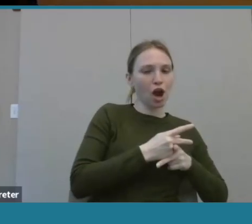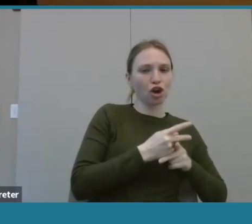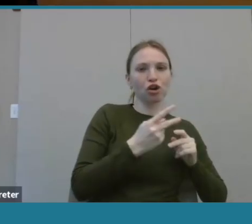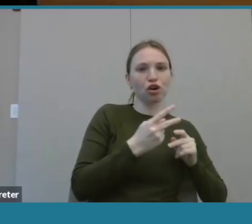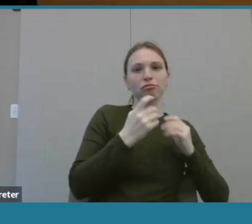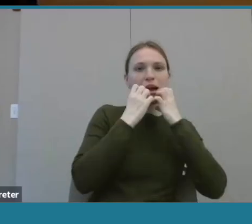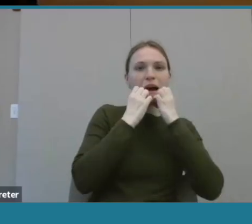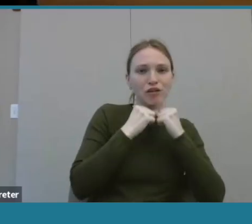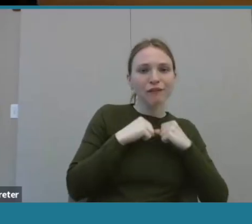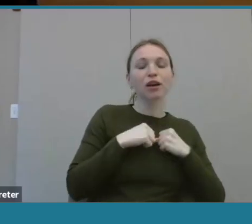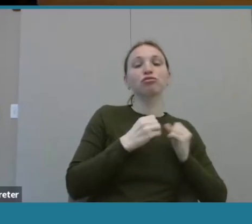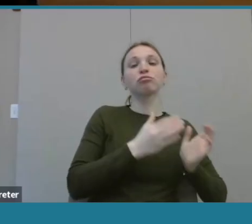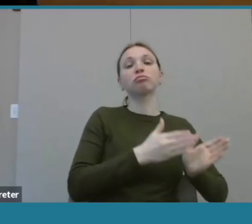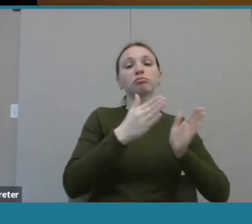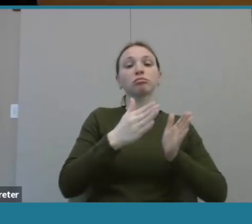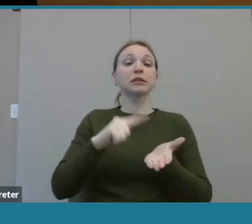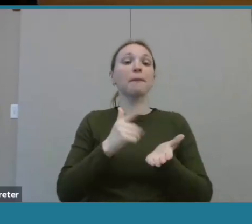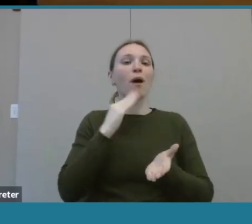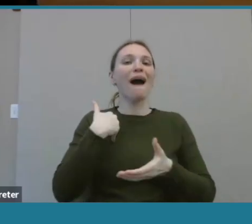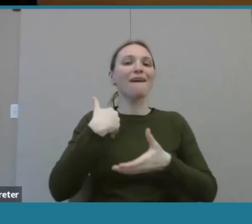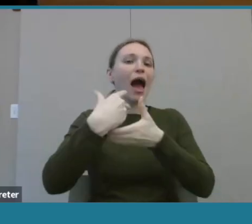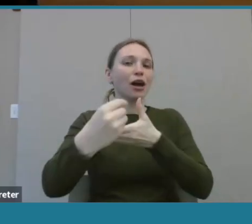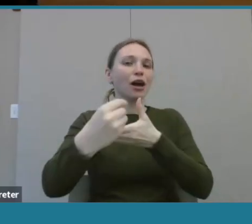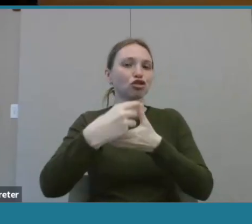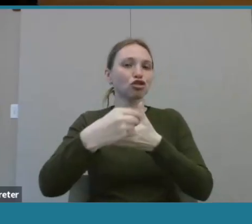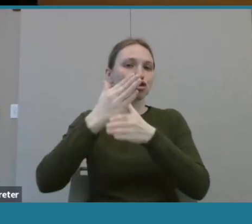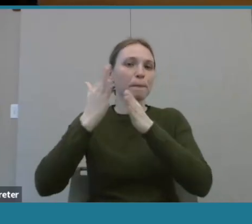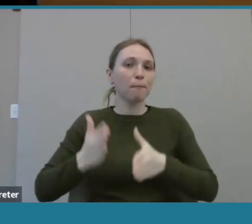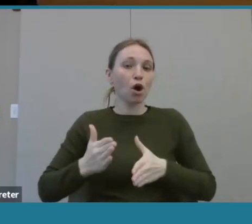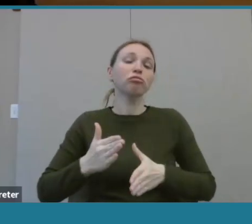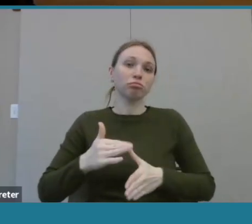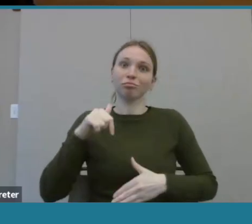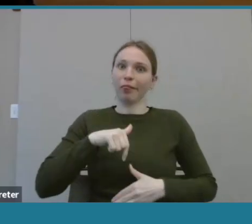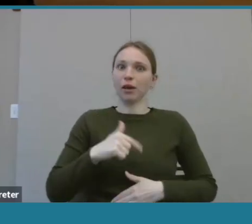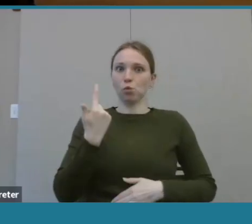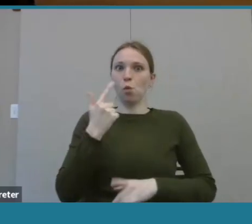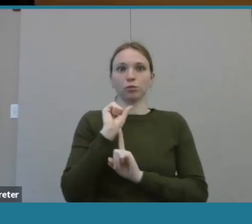Sometimes we'll bring in external partners, and this is one of those cases where we brought in several individuals who identify as having a disability.